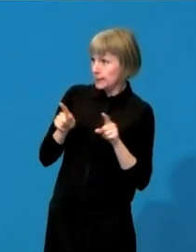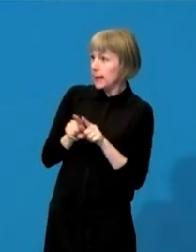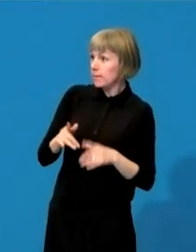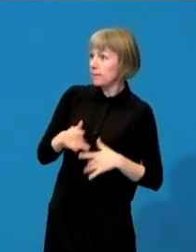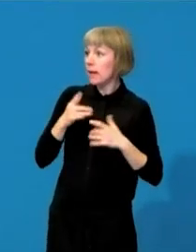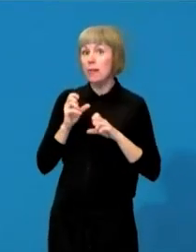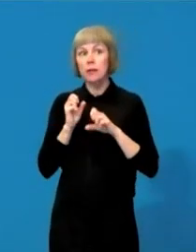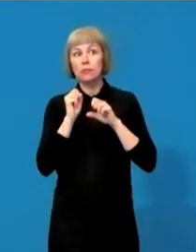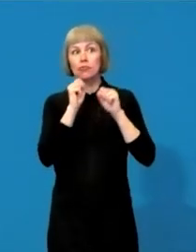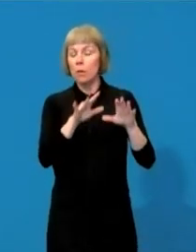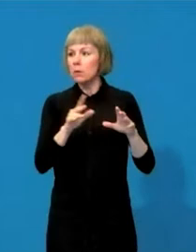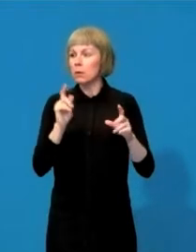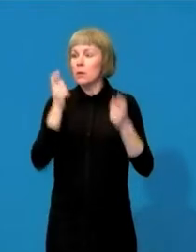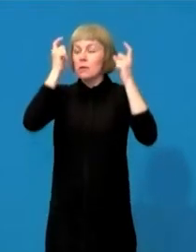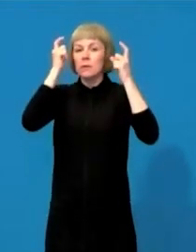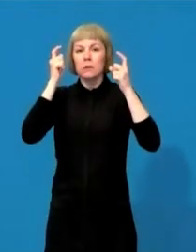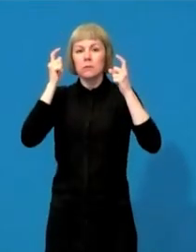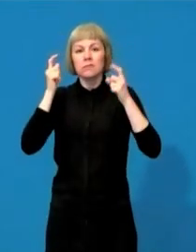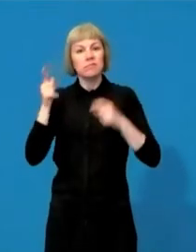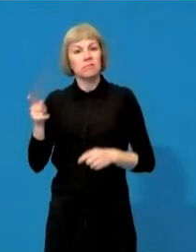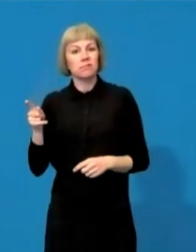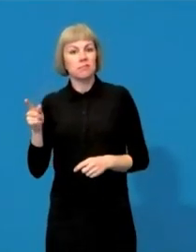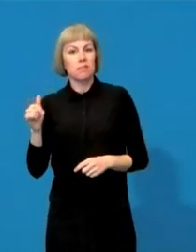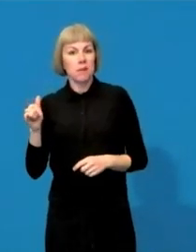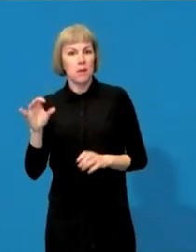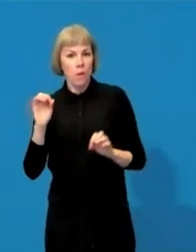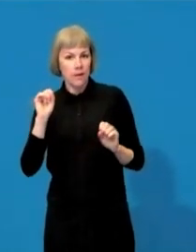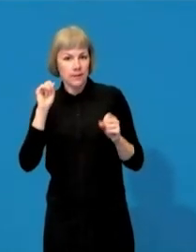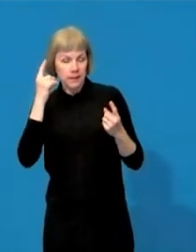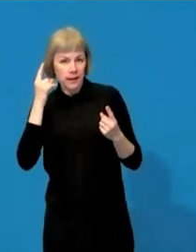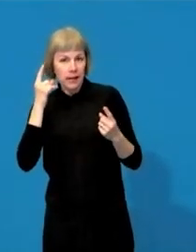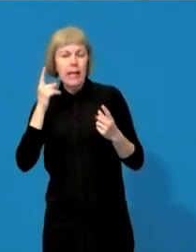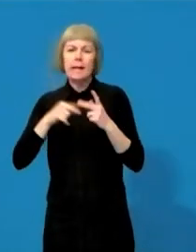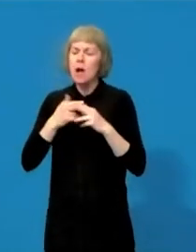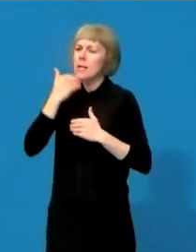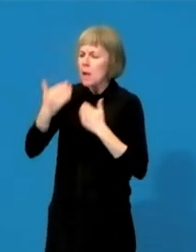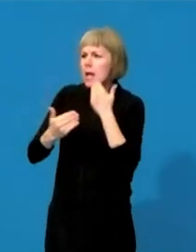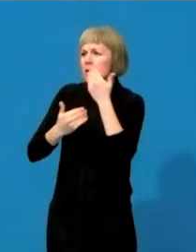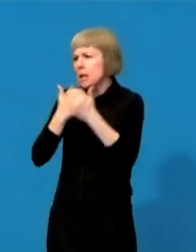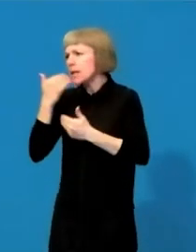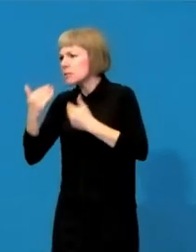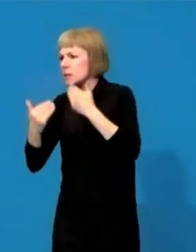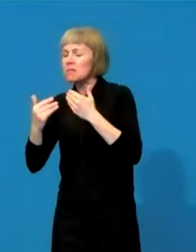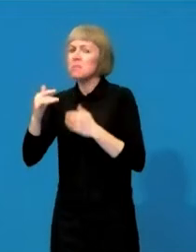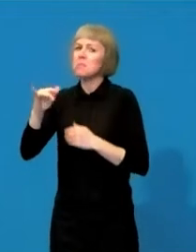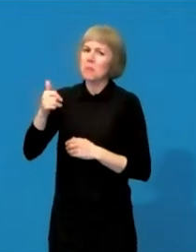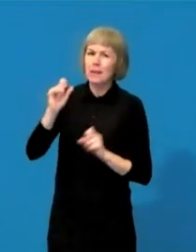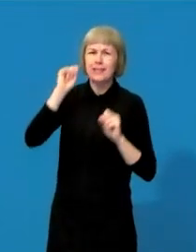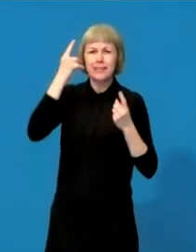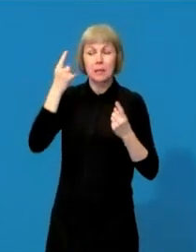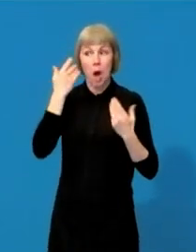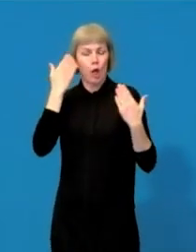you know, then they might understand, but I don't know if they do understand that.